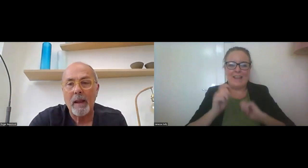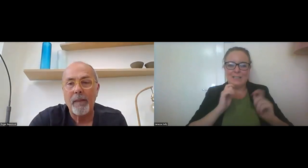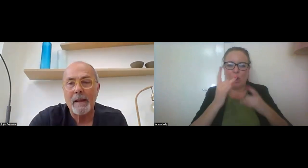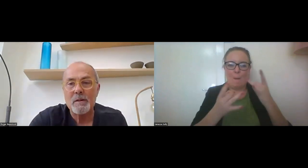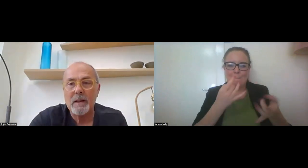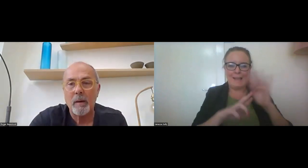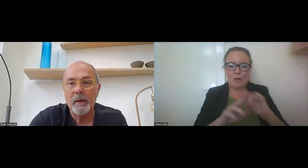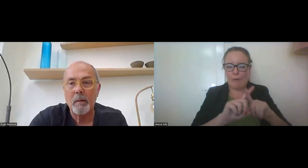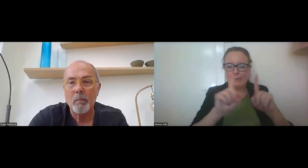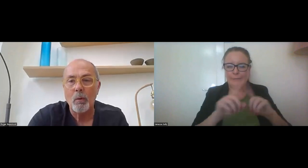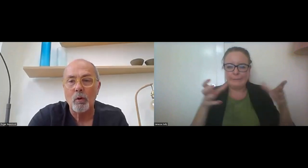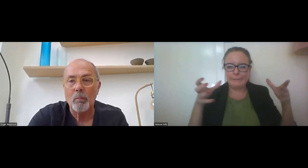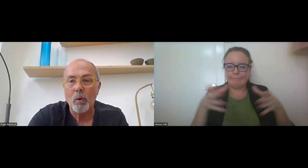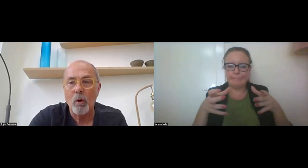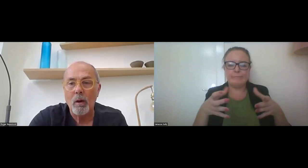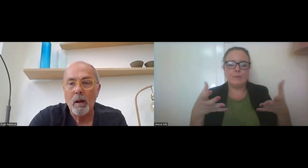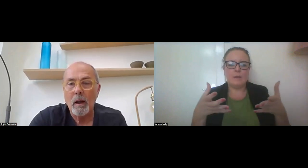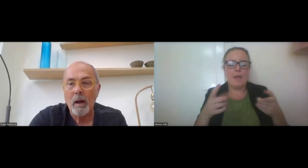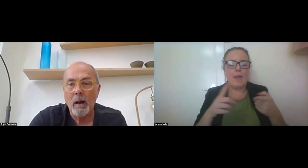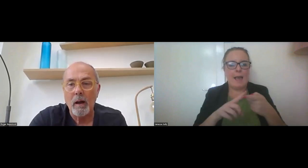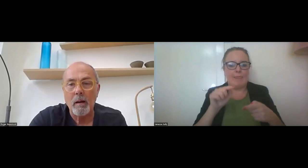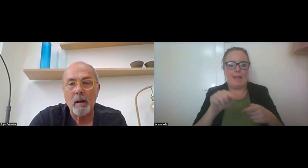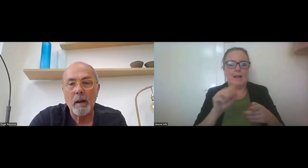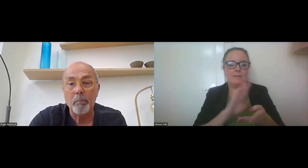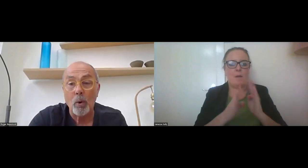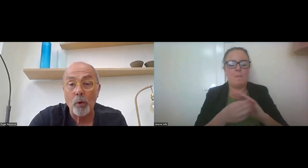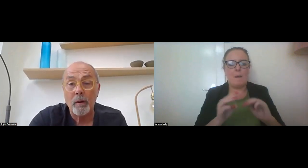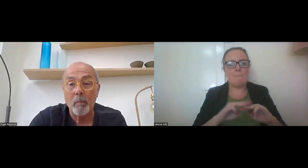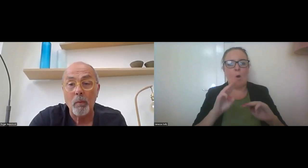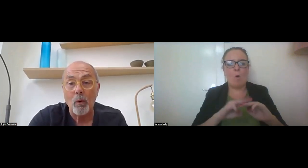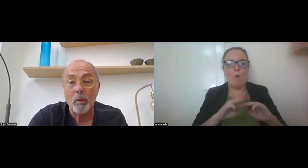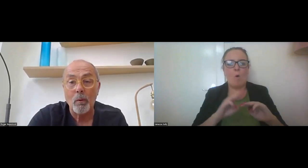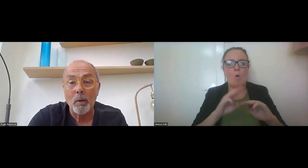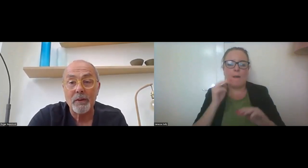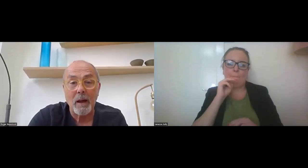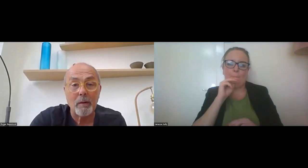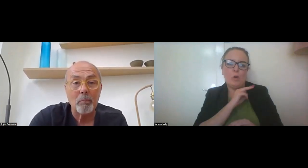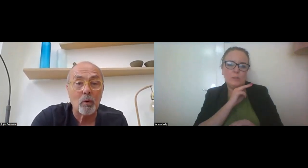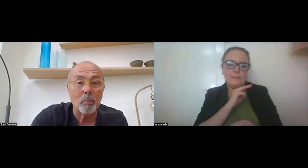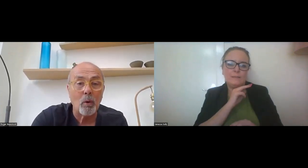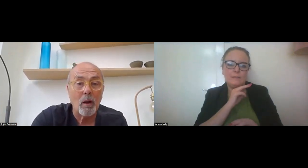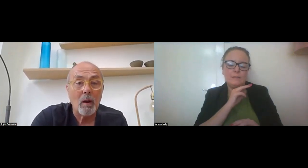and that is becoming more and more important, and done more and more.